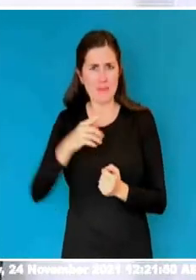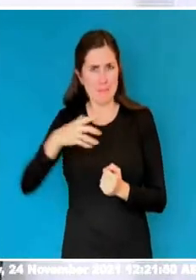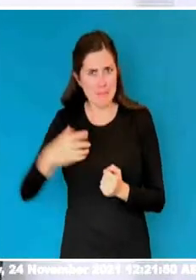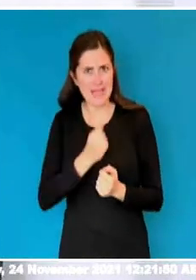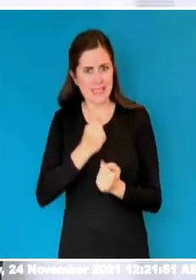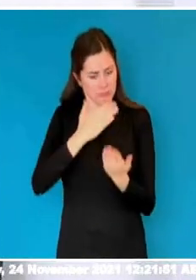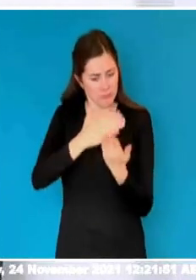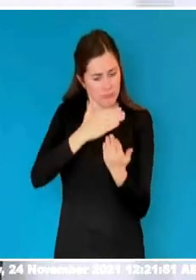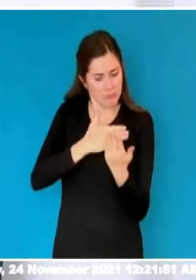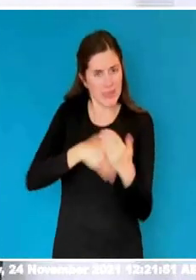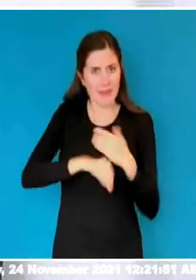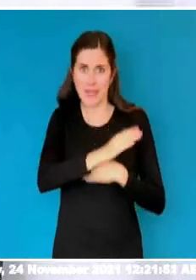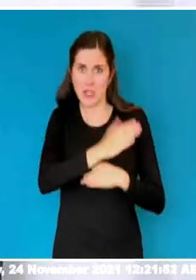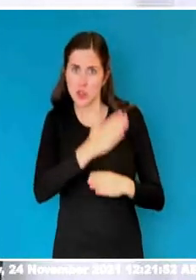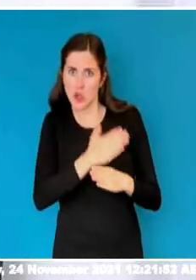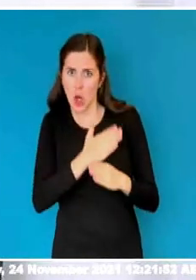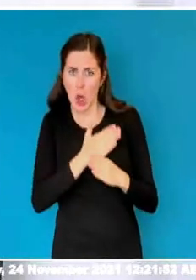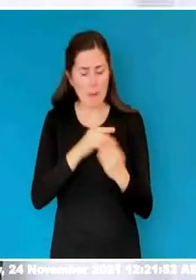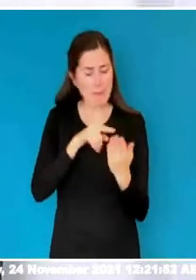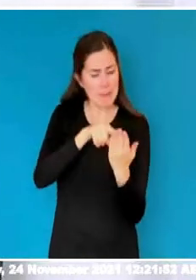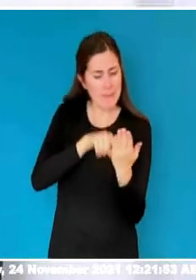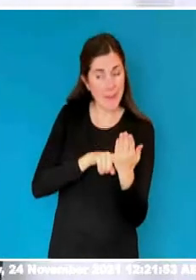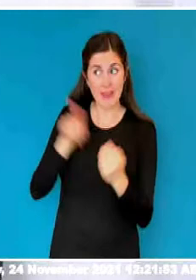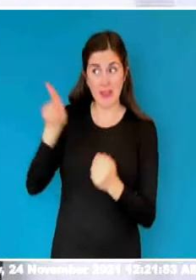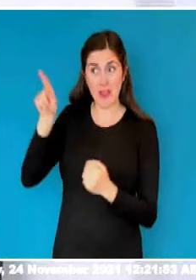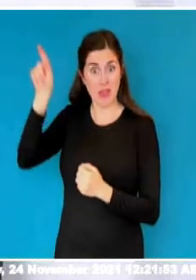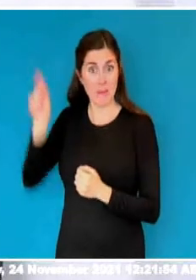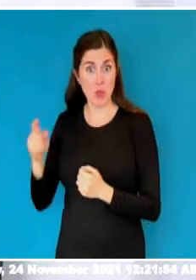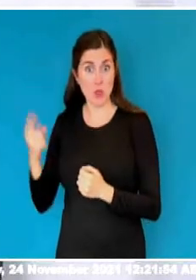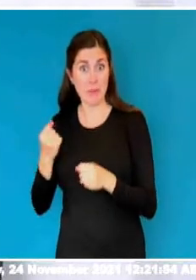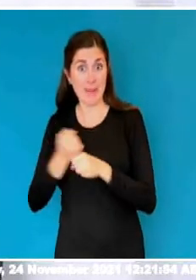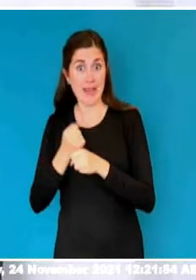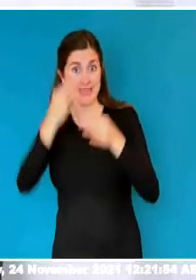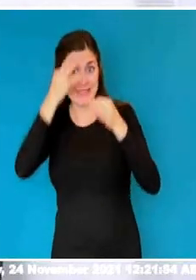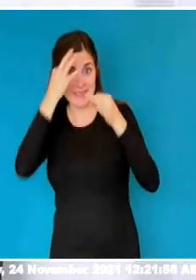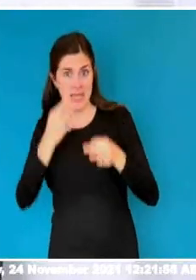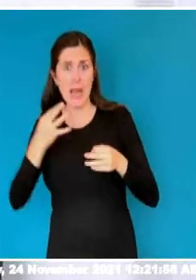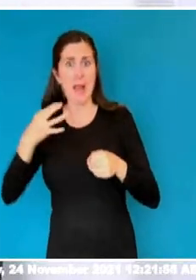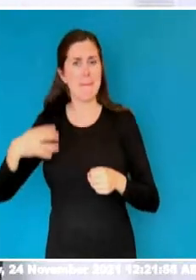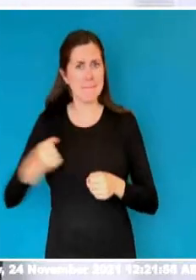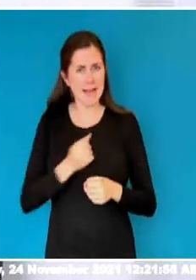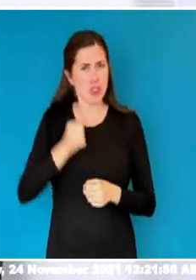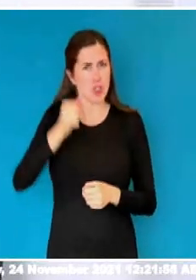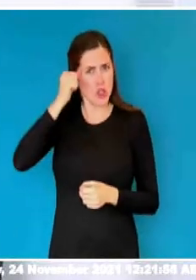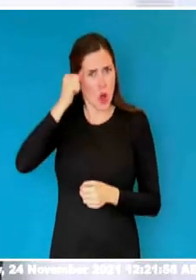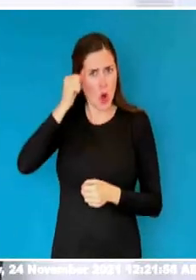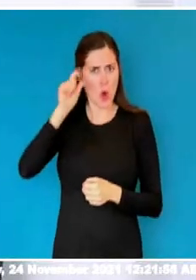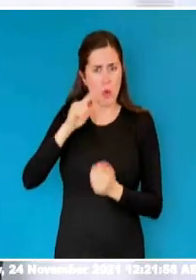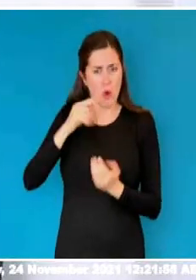This challenge of making sure the decision maker knows what the inherent requirements are, that exists at that point in time also?